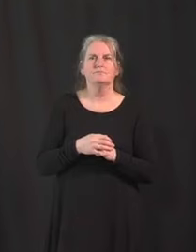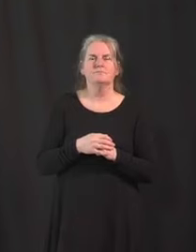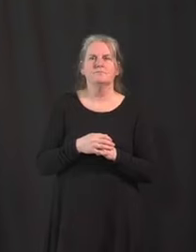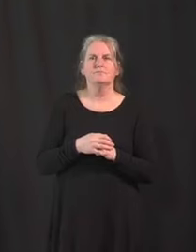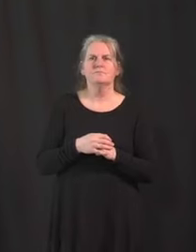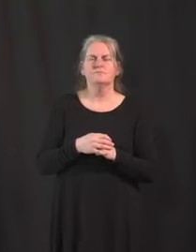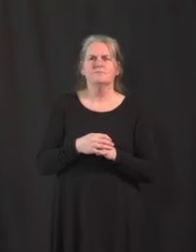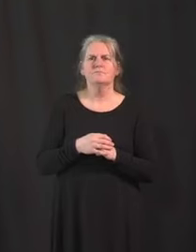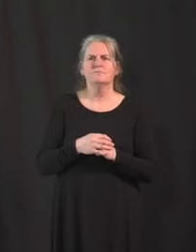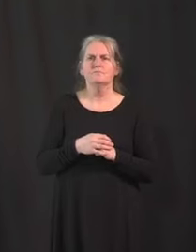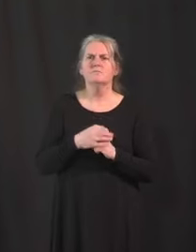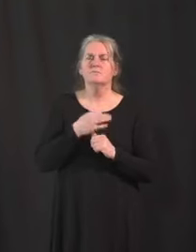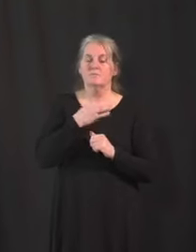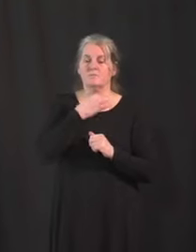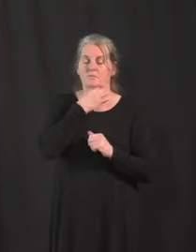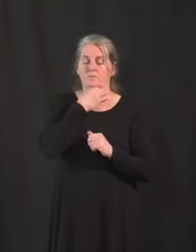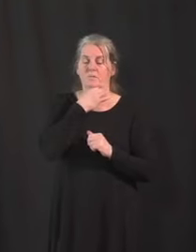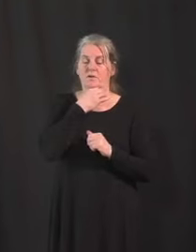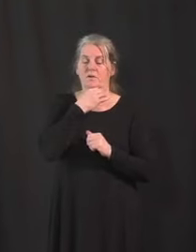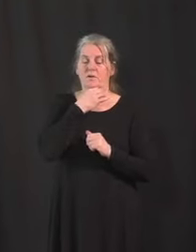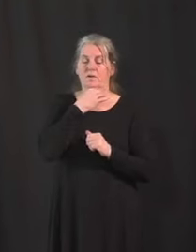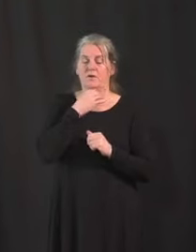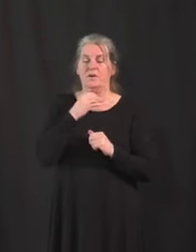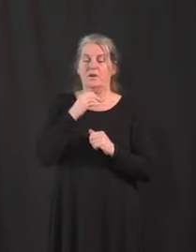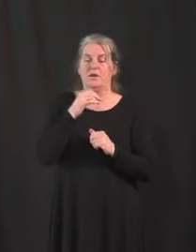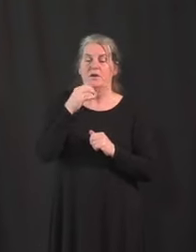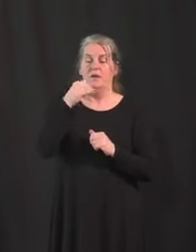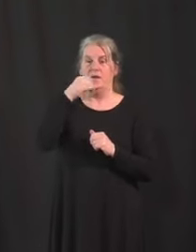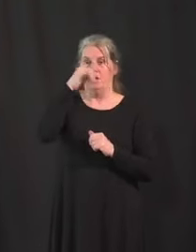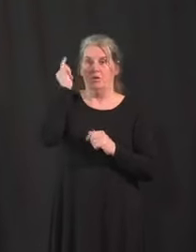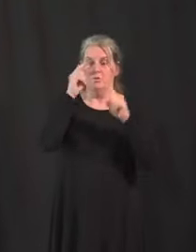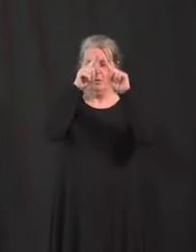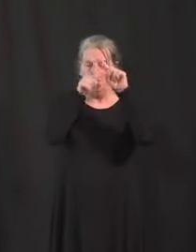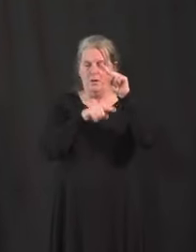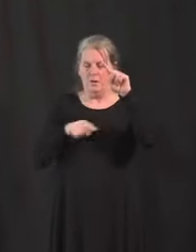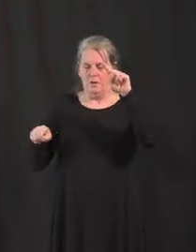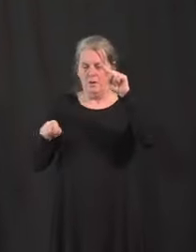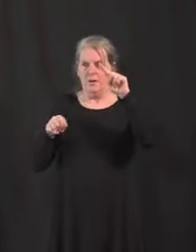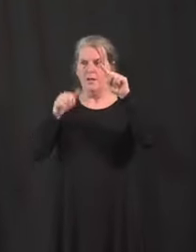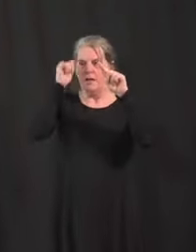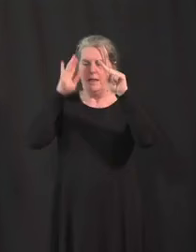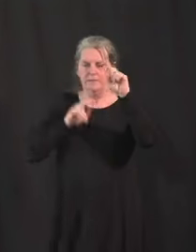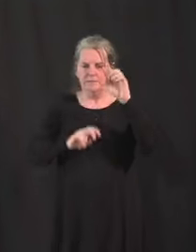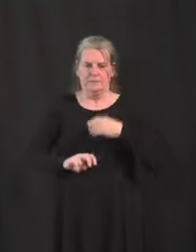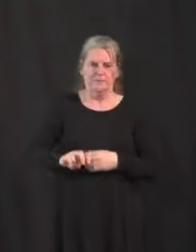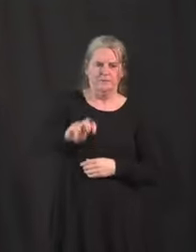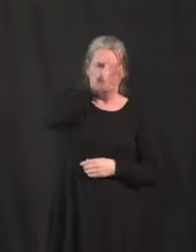ALASKA OR NWT BEING TRACKED? YES.